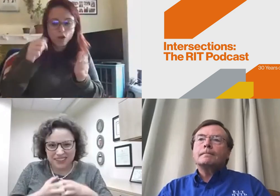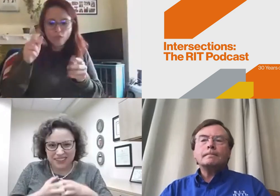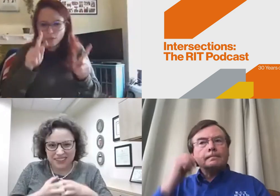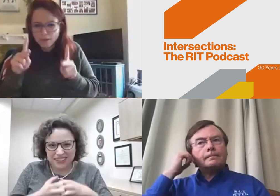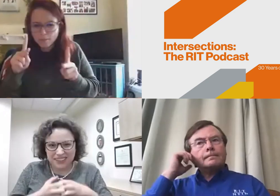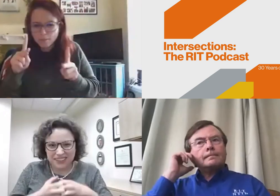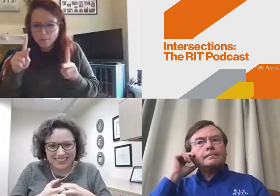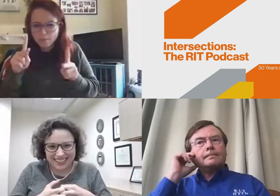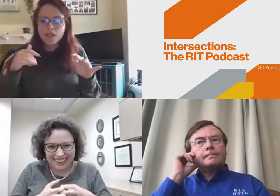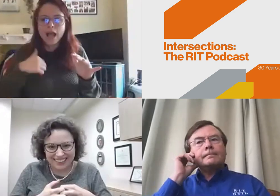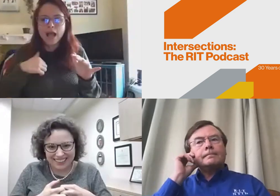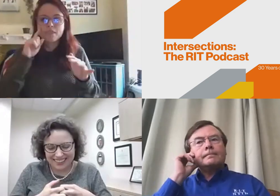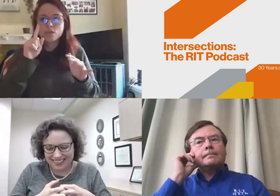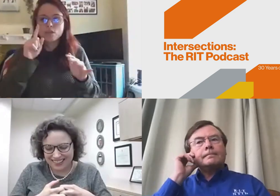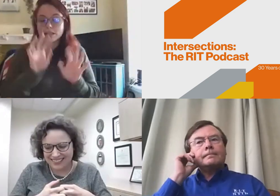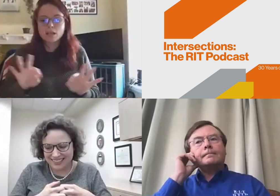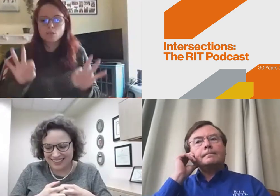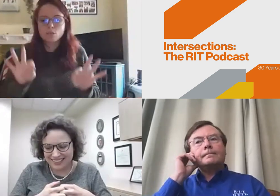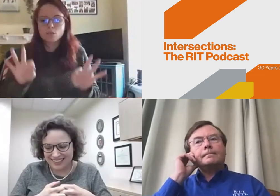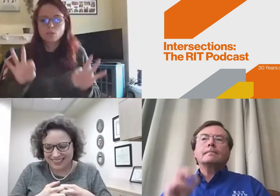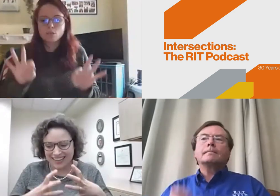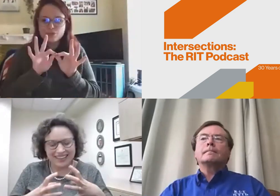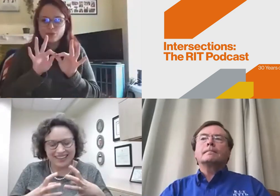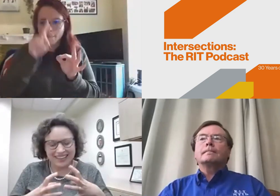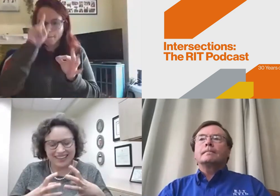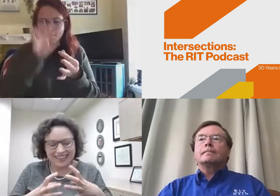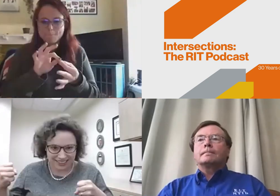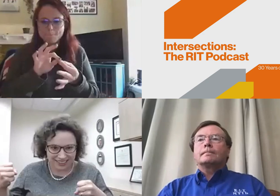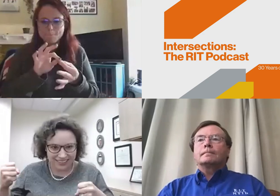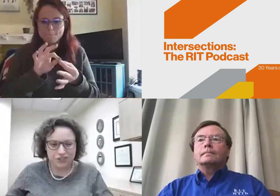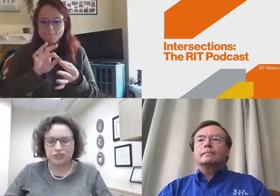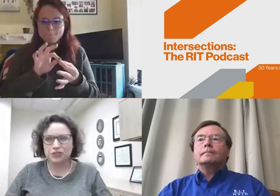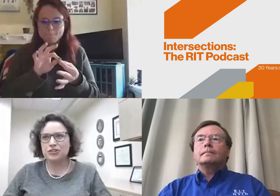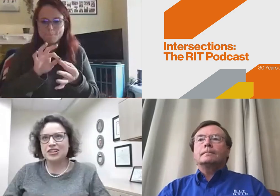to disassociate this identity with deficit.